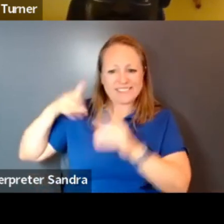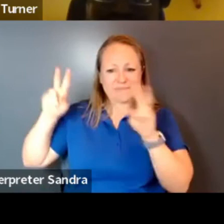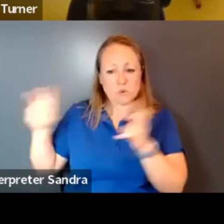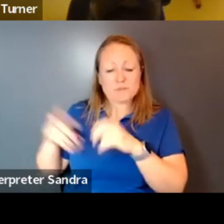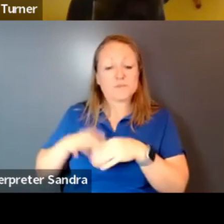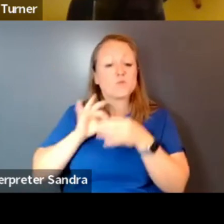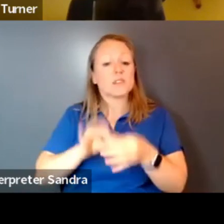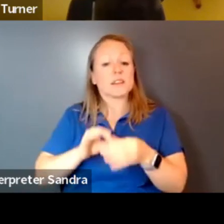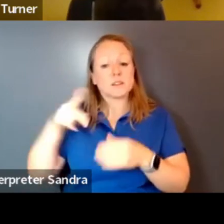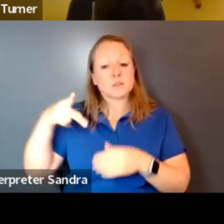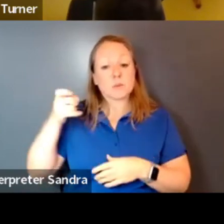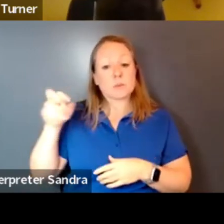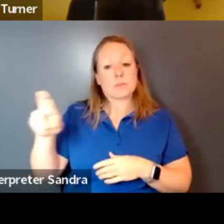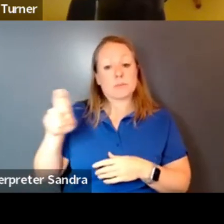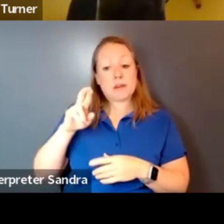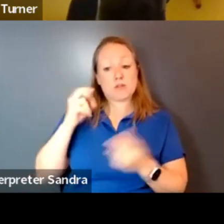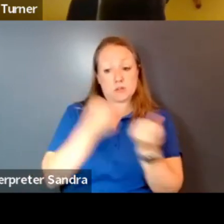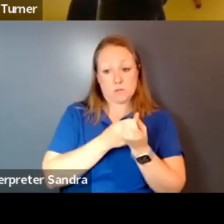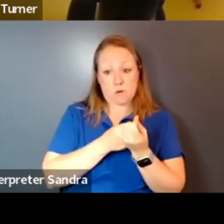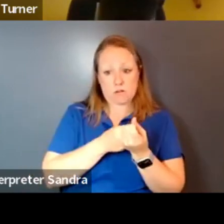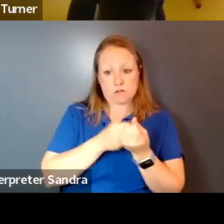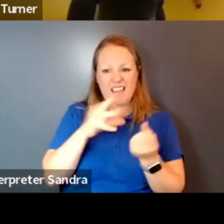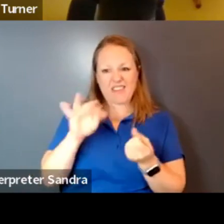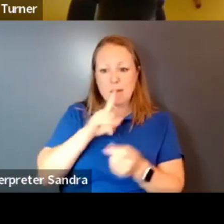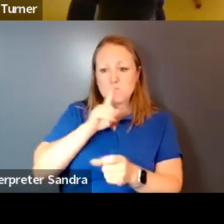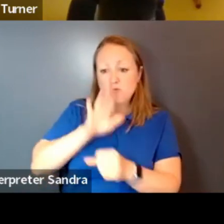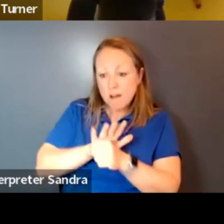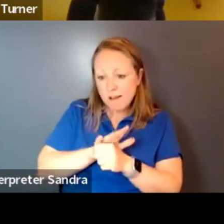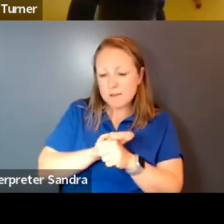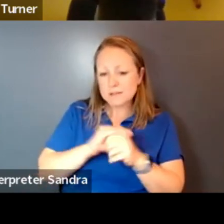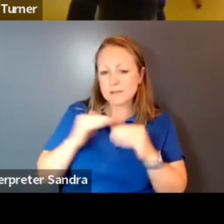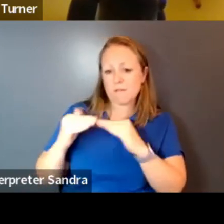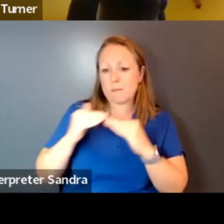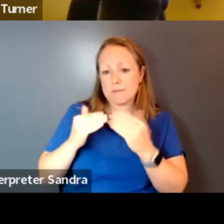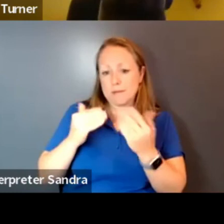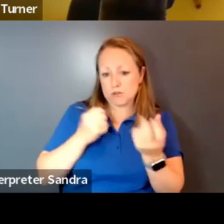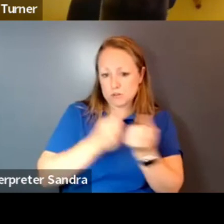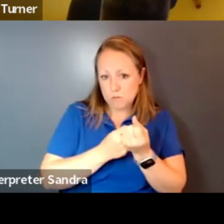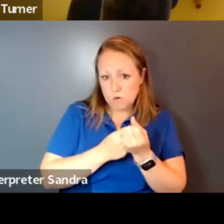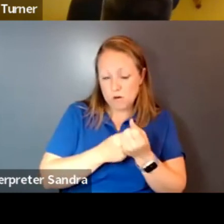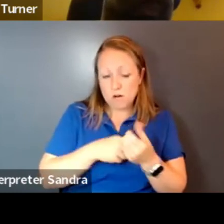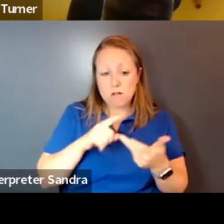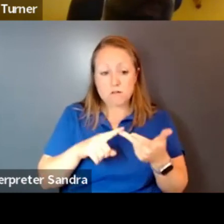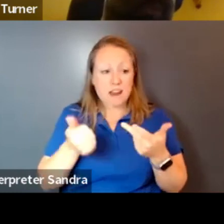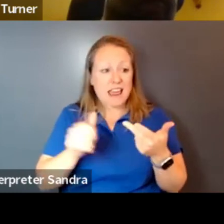the promise of peer support, and any best practice in peer support in providing information